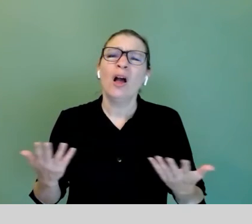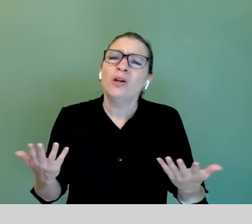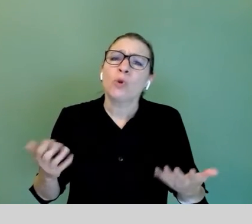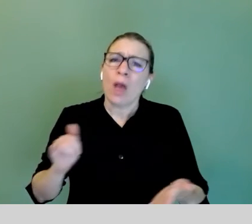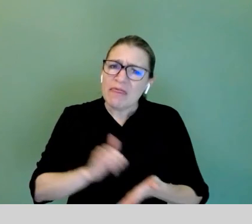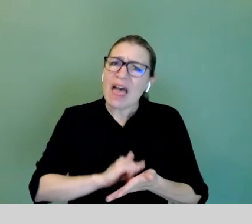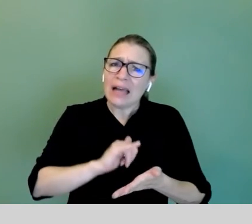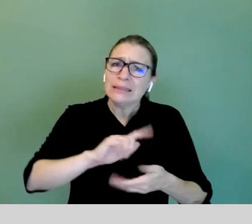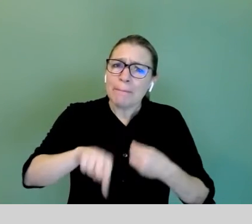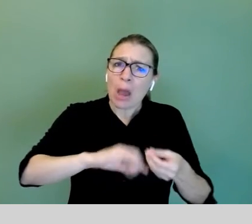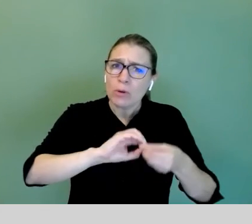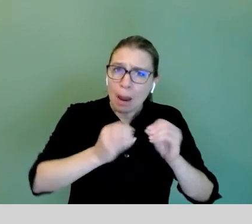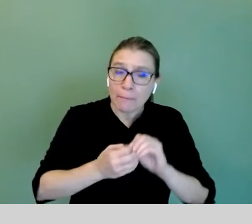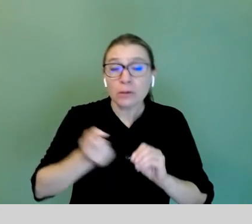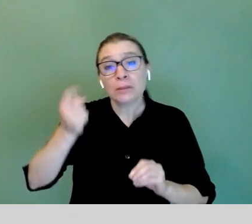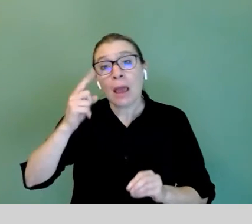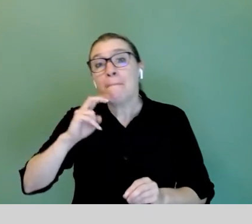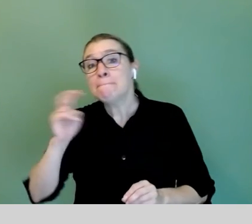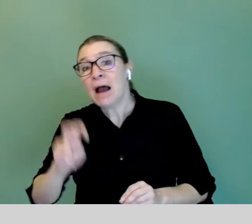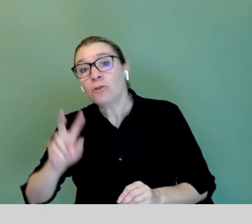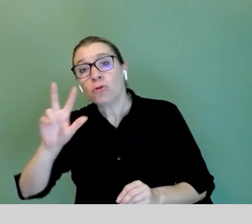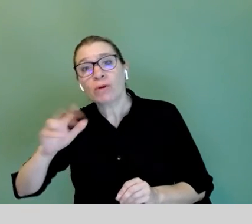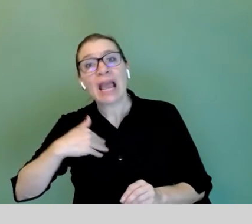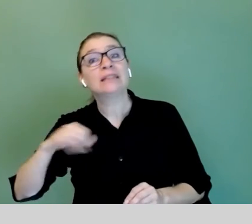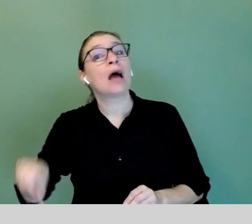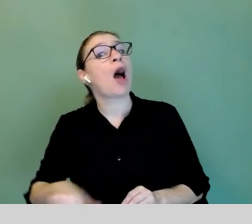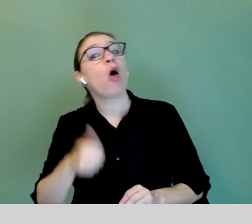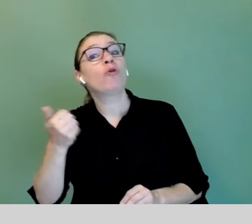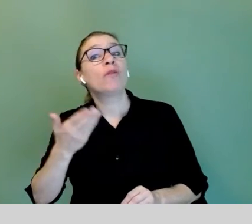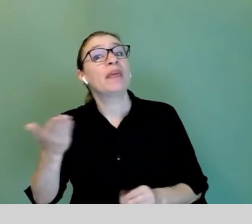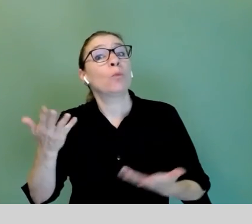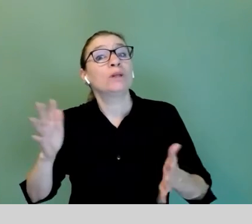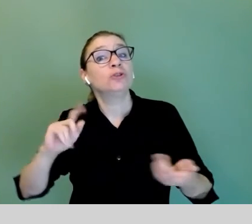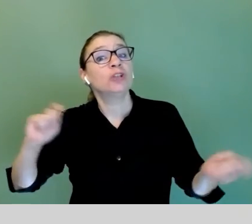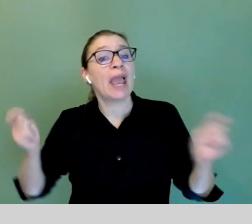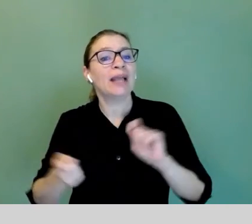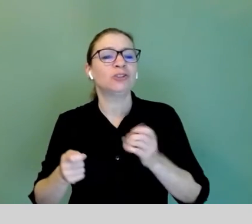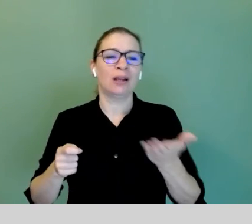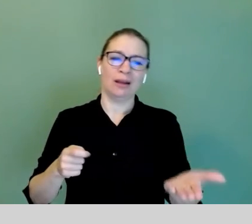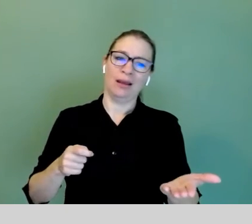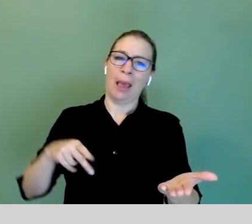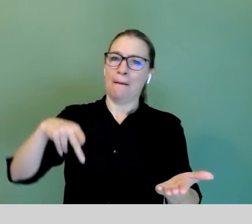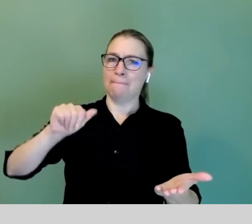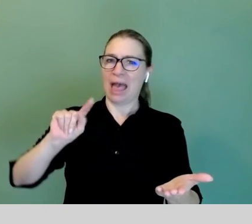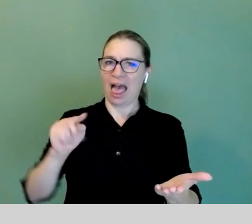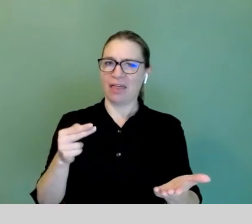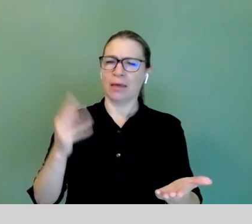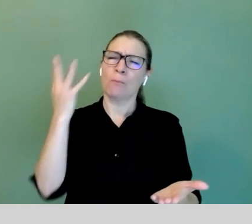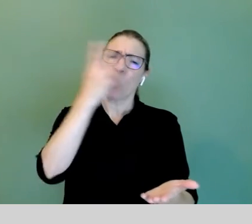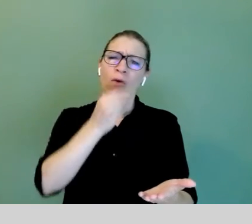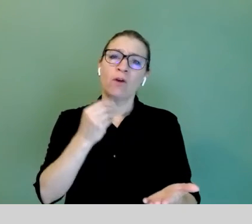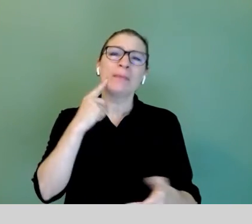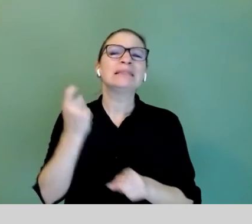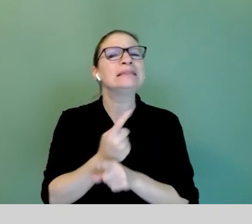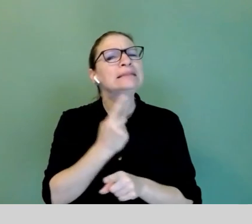These were numbers, and there are some other things that have changed in Python 3, and that's pathlib.Path, and that's beautiful because that's a library